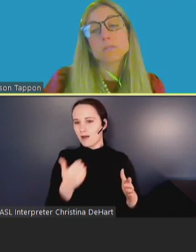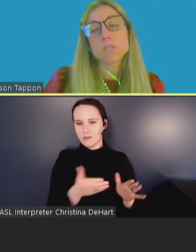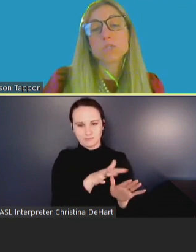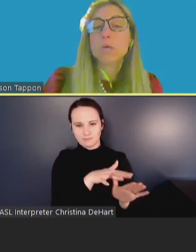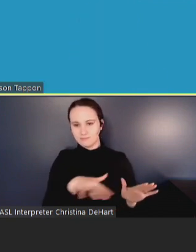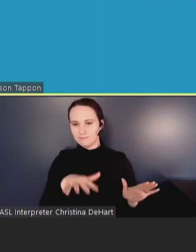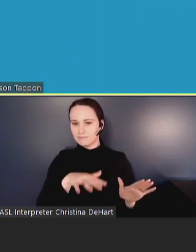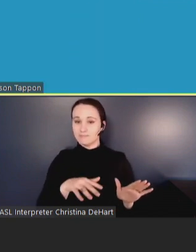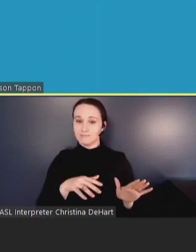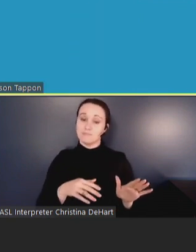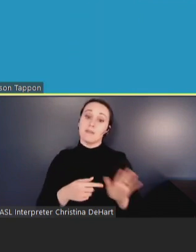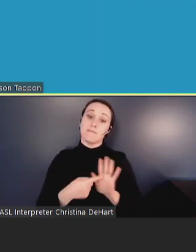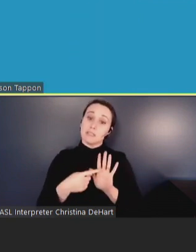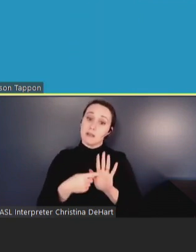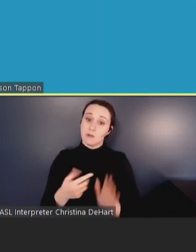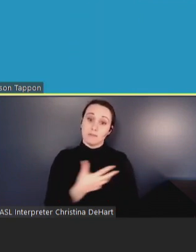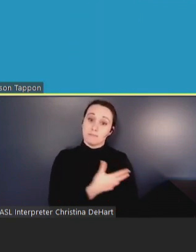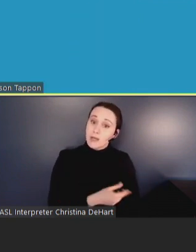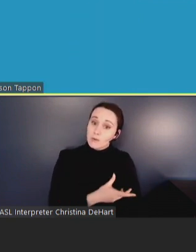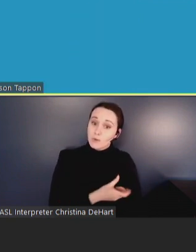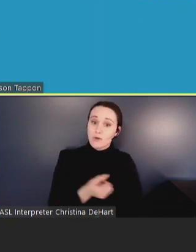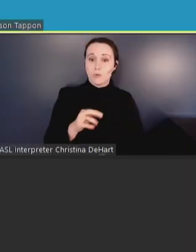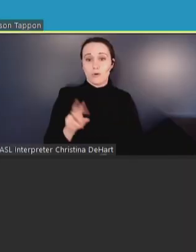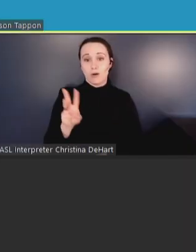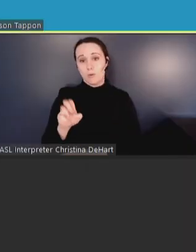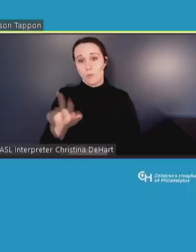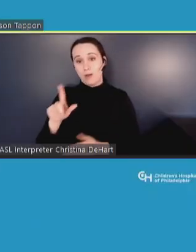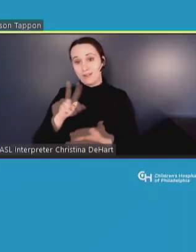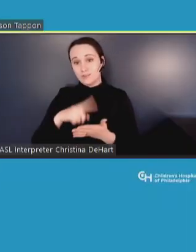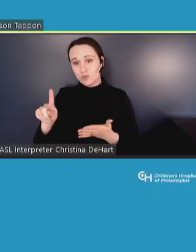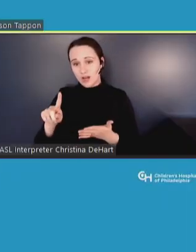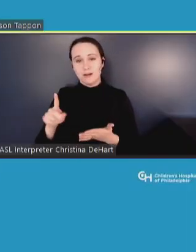such as blood work or even well checks. I'm now going to pass it off to my colleague,